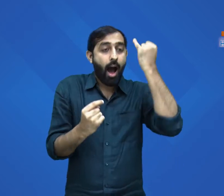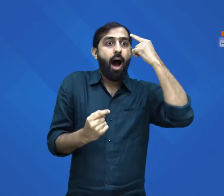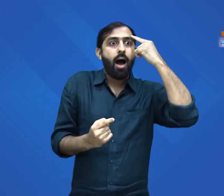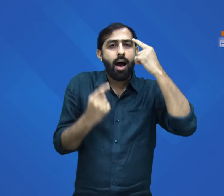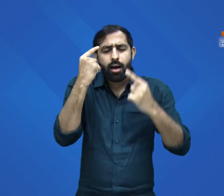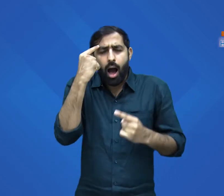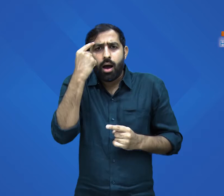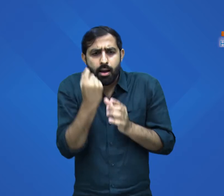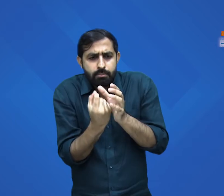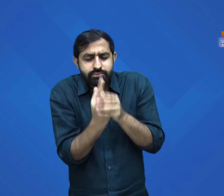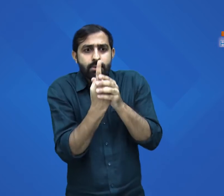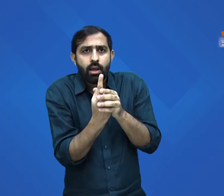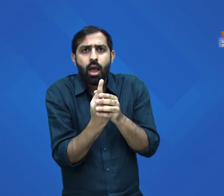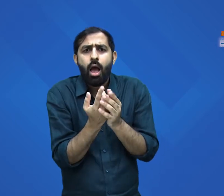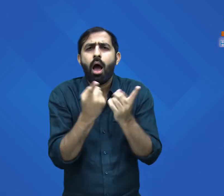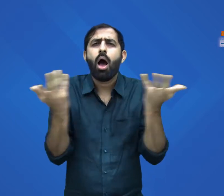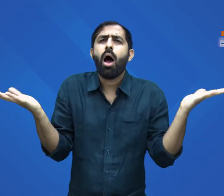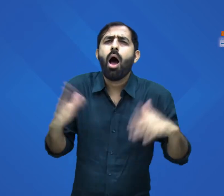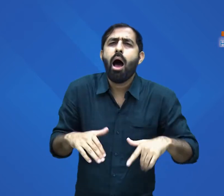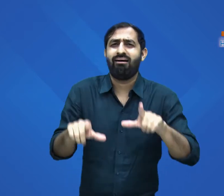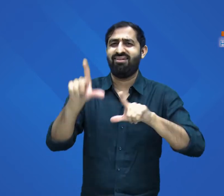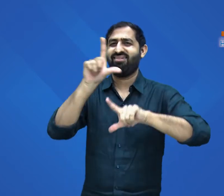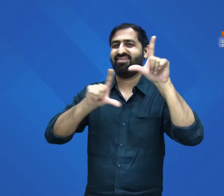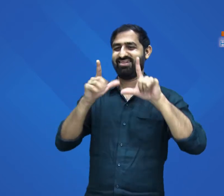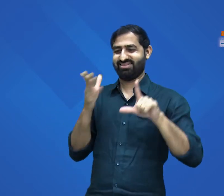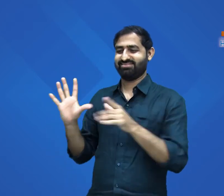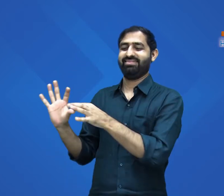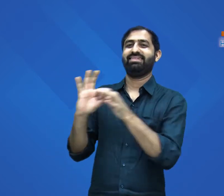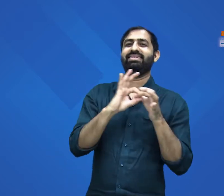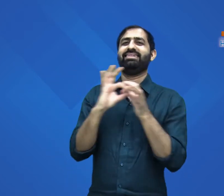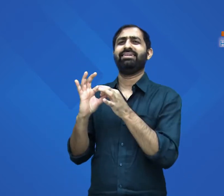it helps us to create new ideas, thoughts feelings, and actions.